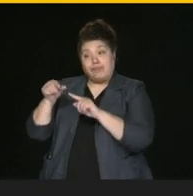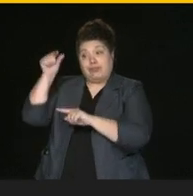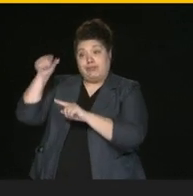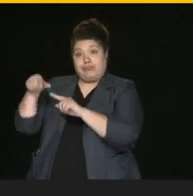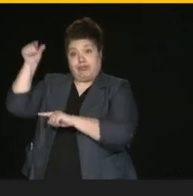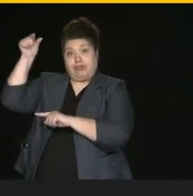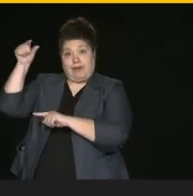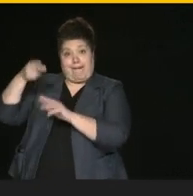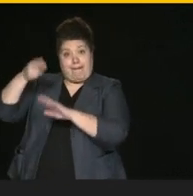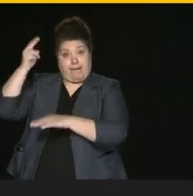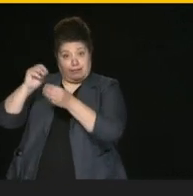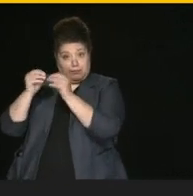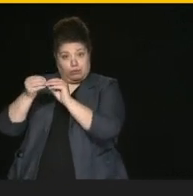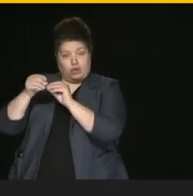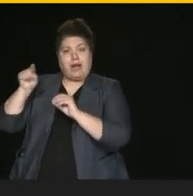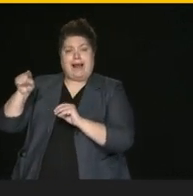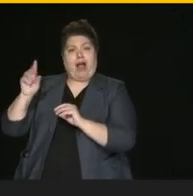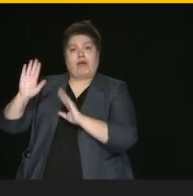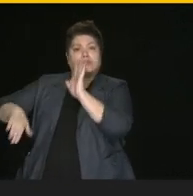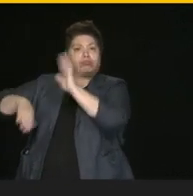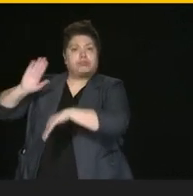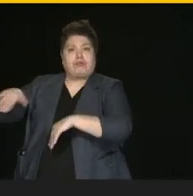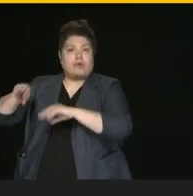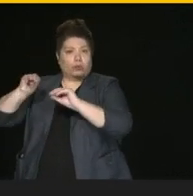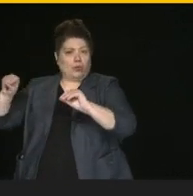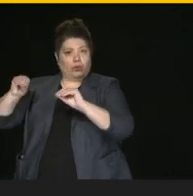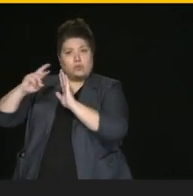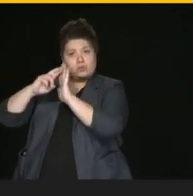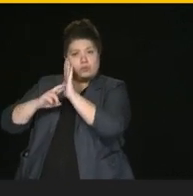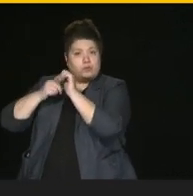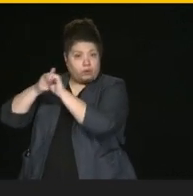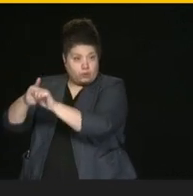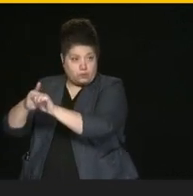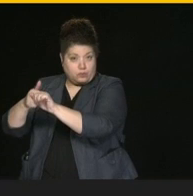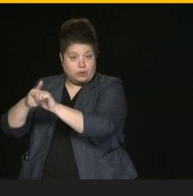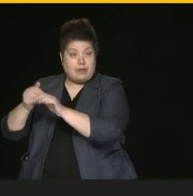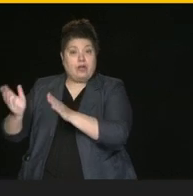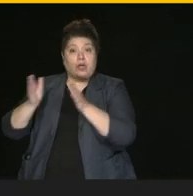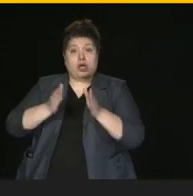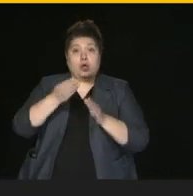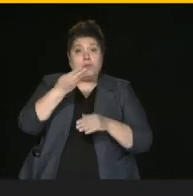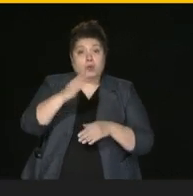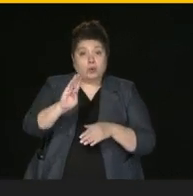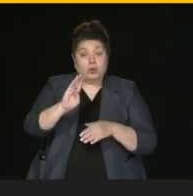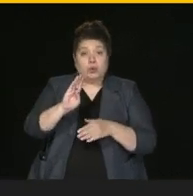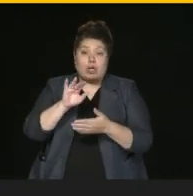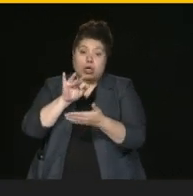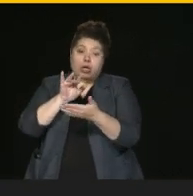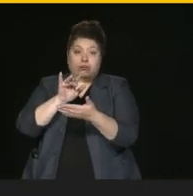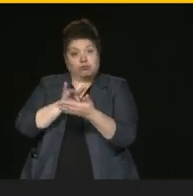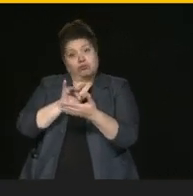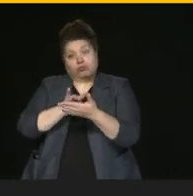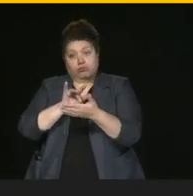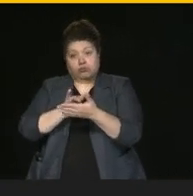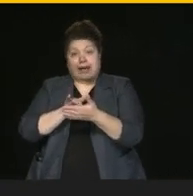BARS IN PLAQUE SHOW NO MEASURES PUT IN PLACE.